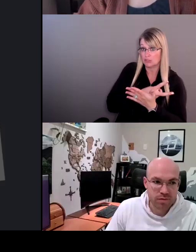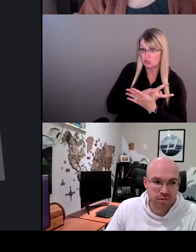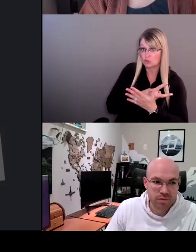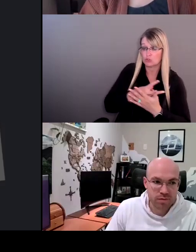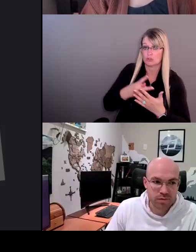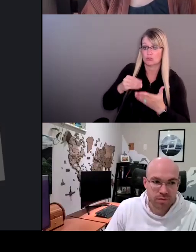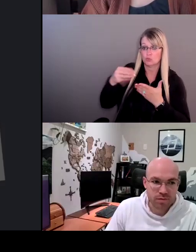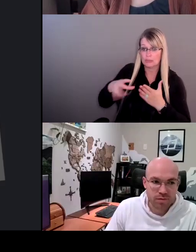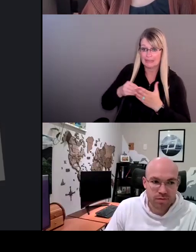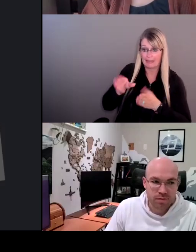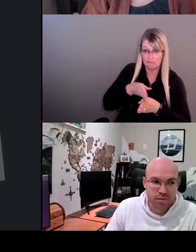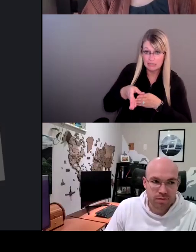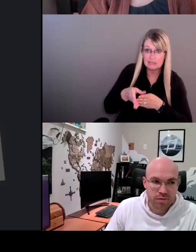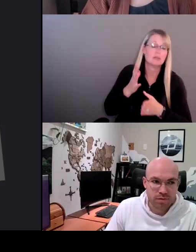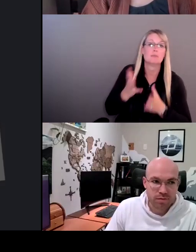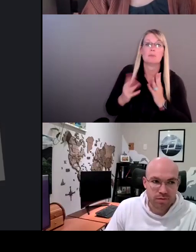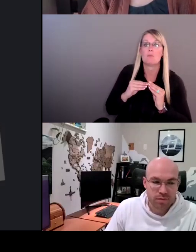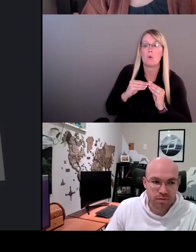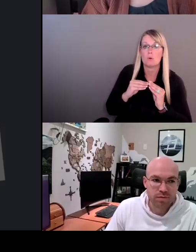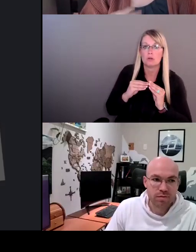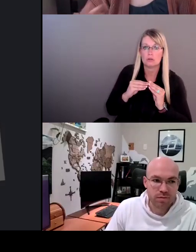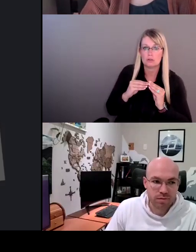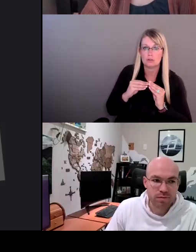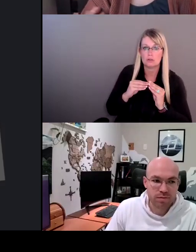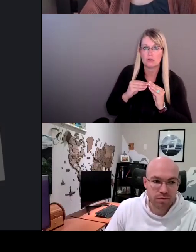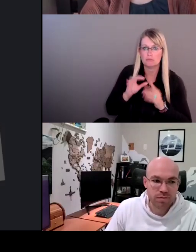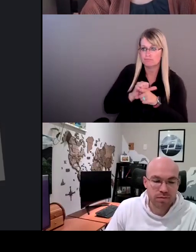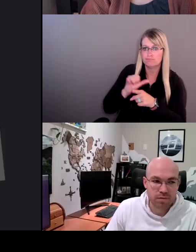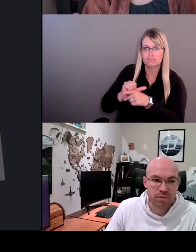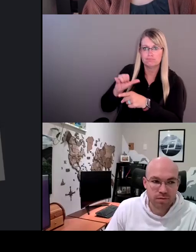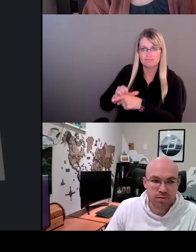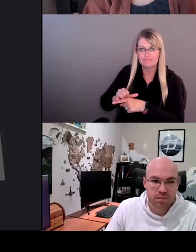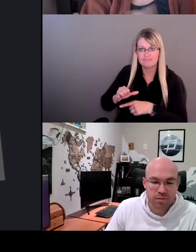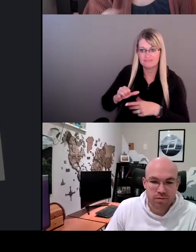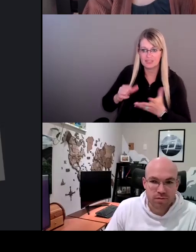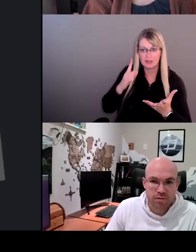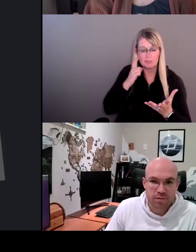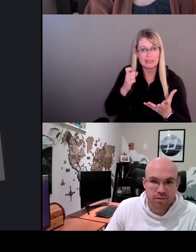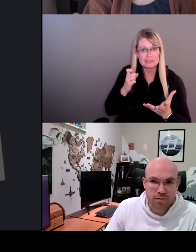you can probably much more jargony. And that's okay, because in theory people need to know